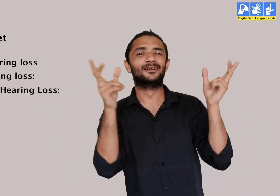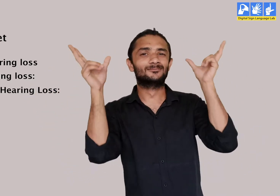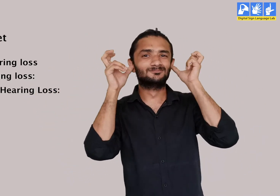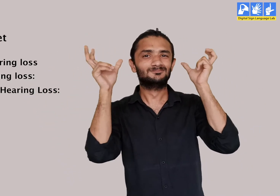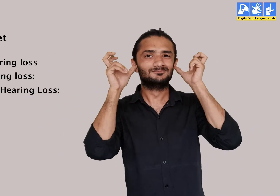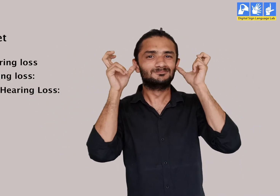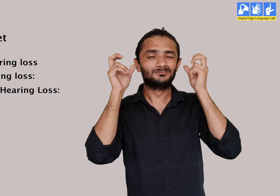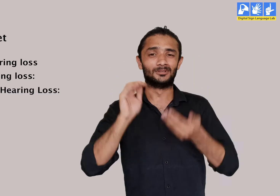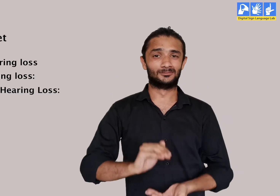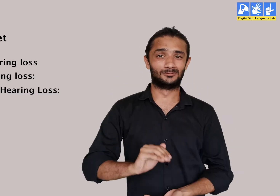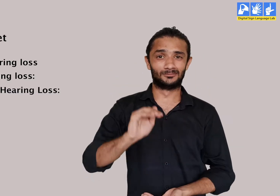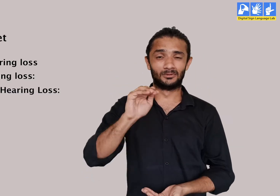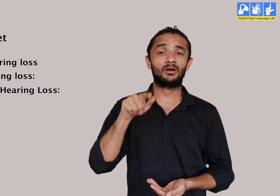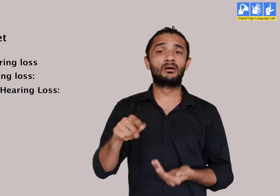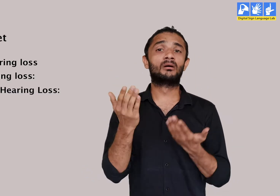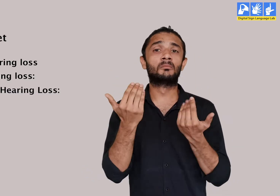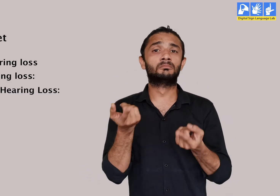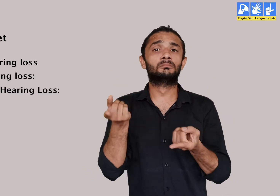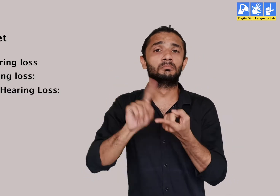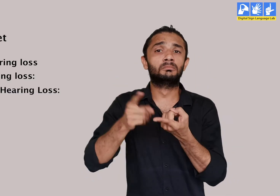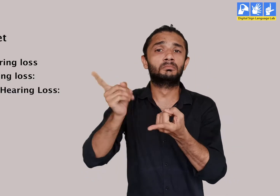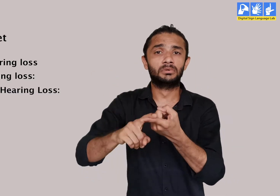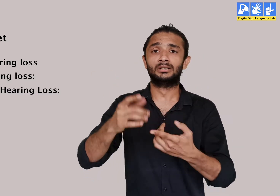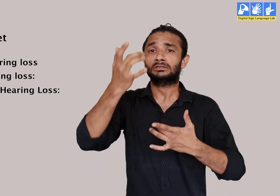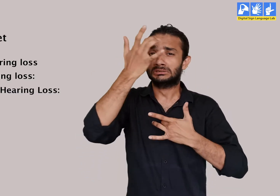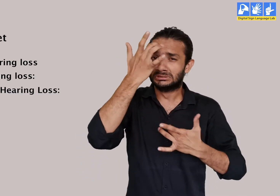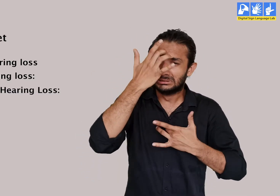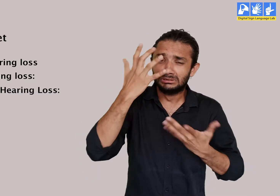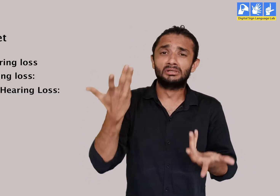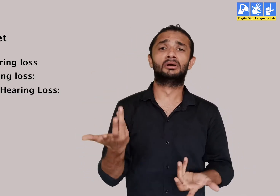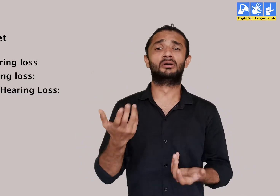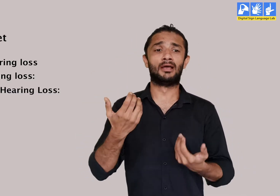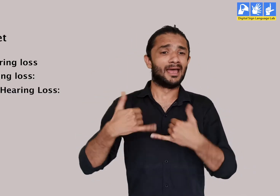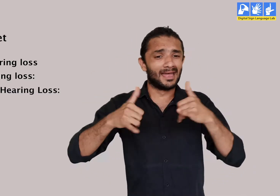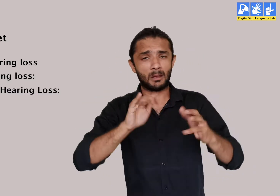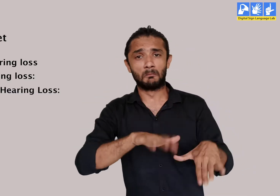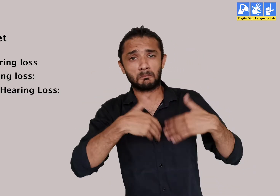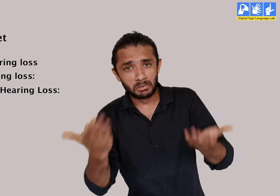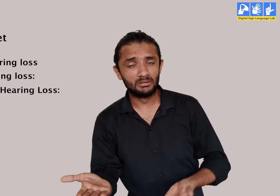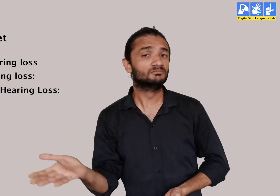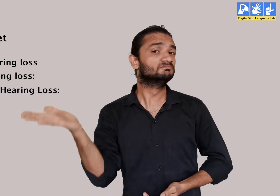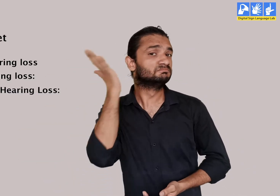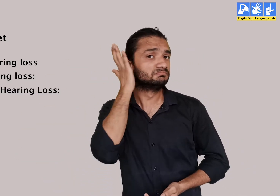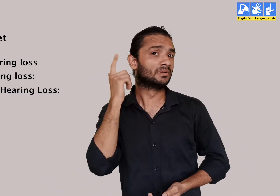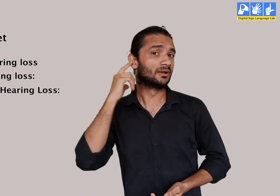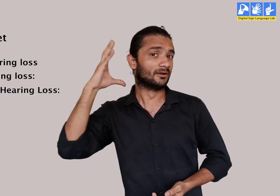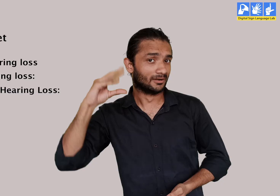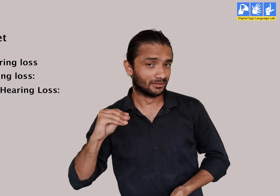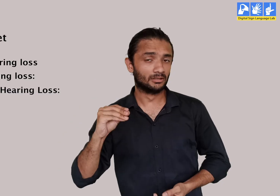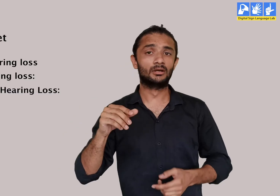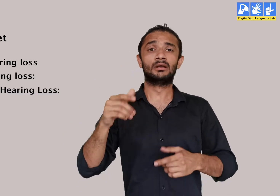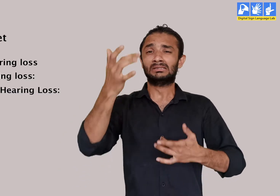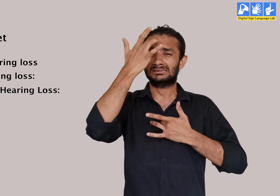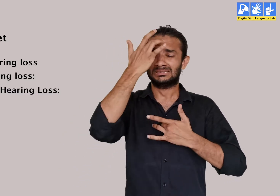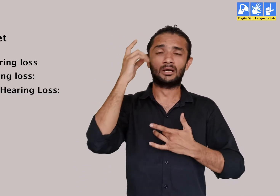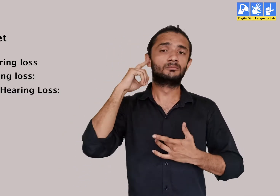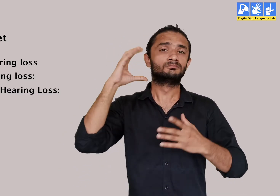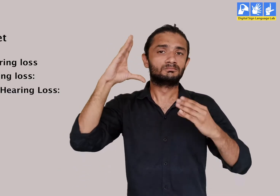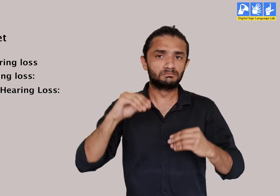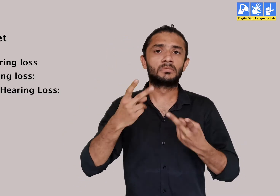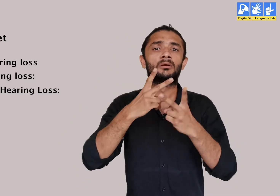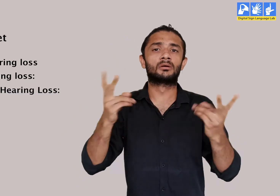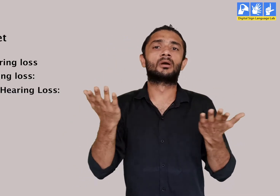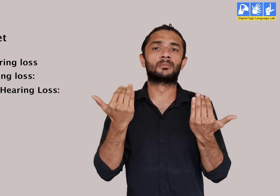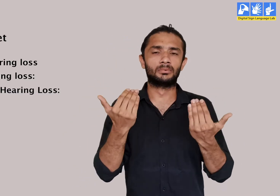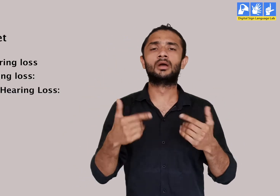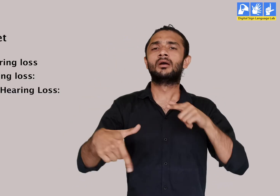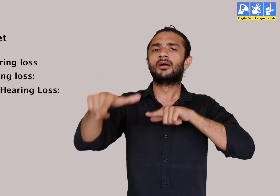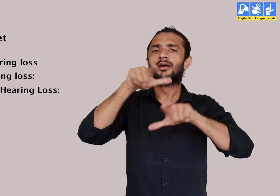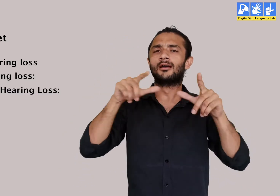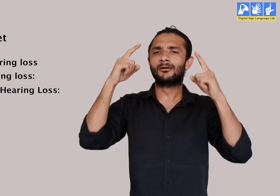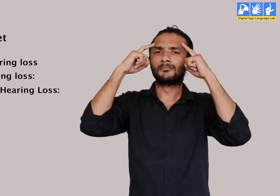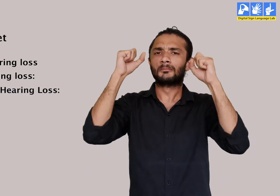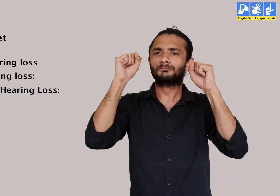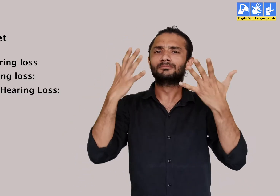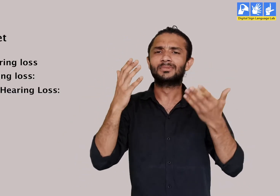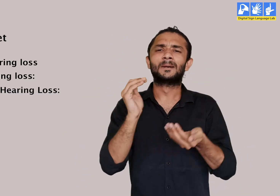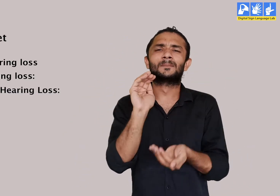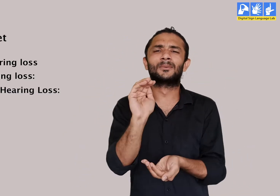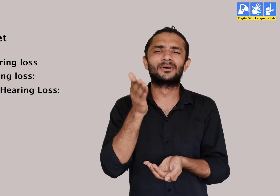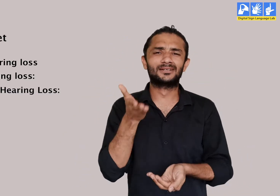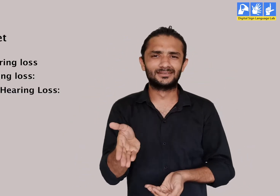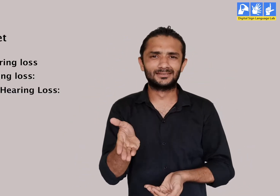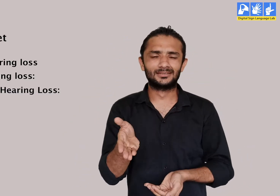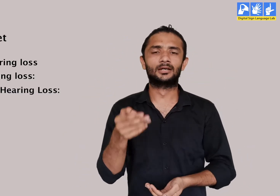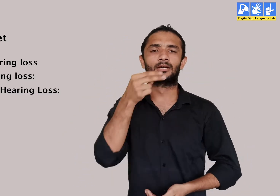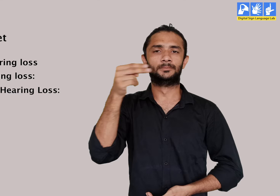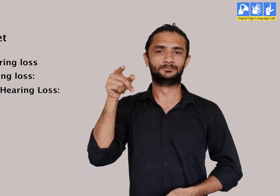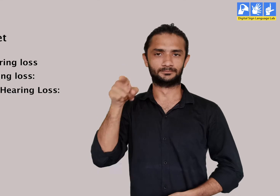It comes by birth or occurring before age 3 years due to various reasons like accident, sickness or injury.